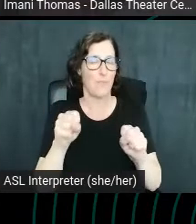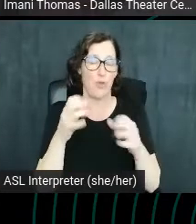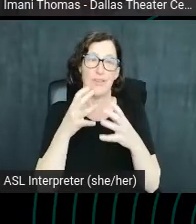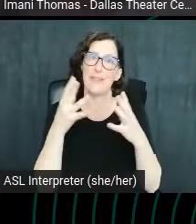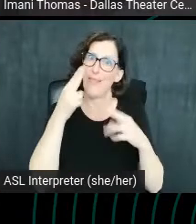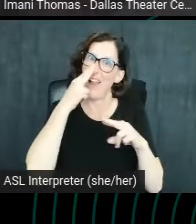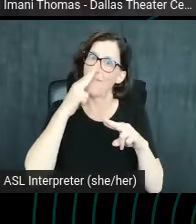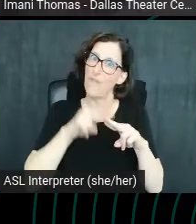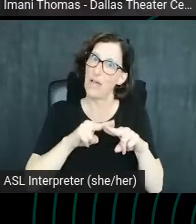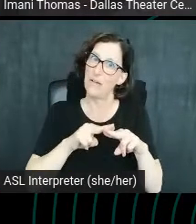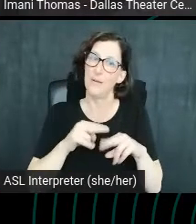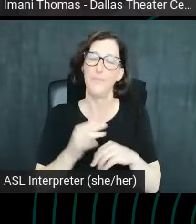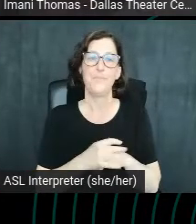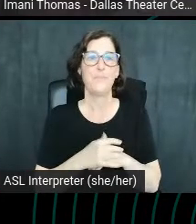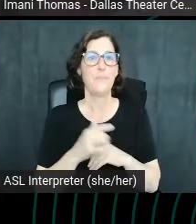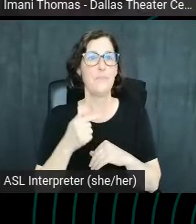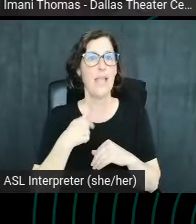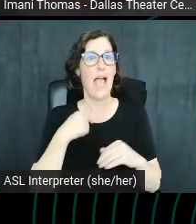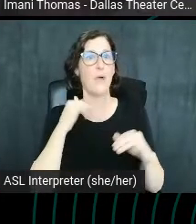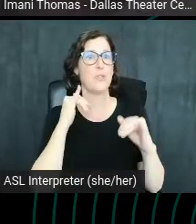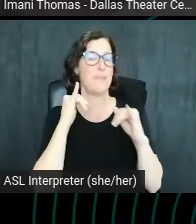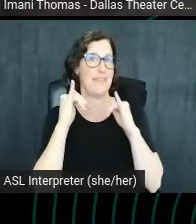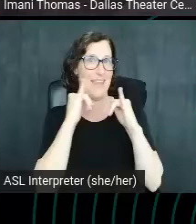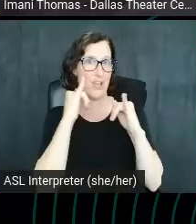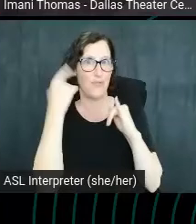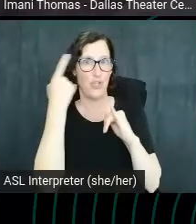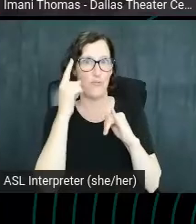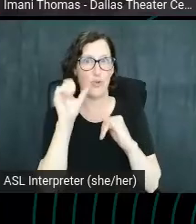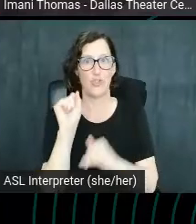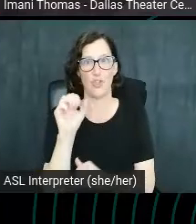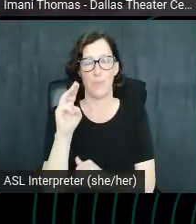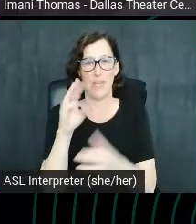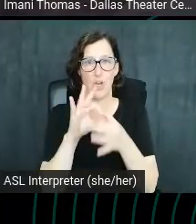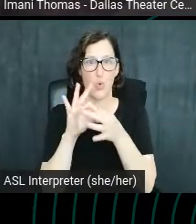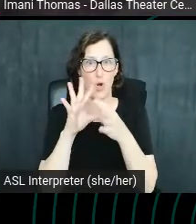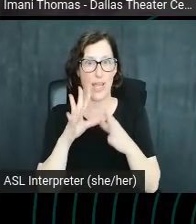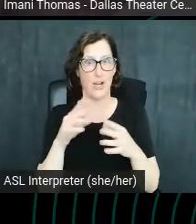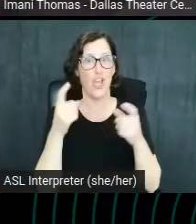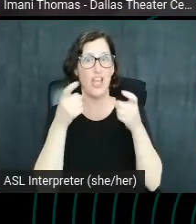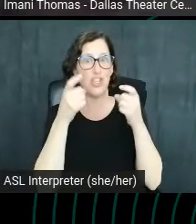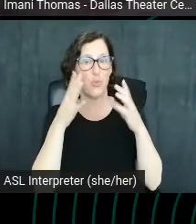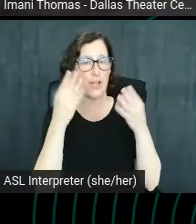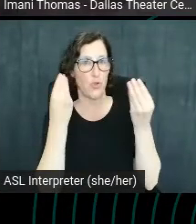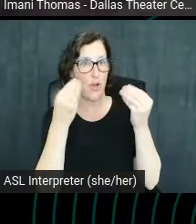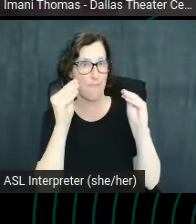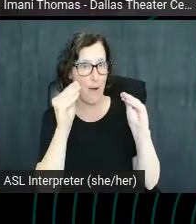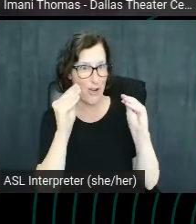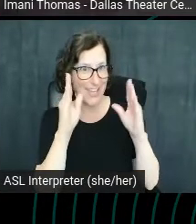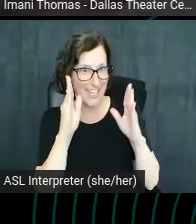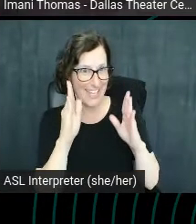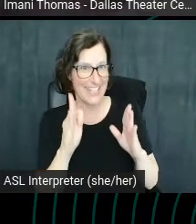When I was being interviewed for Social Media Coordinator, the Director of Marketing said he wanted social media revamped and engaging,